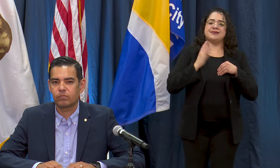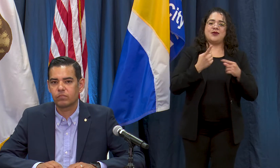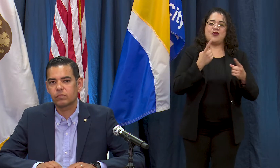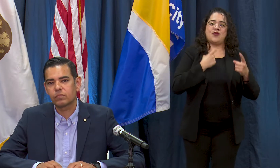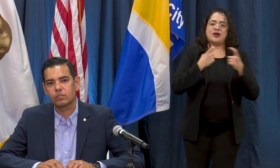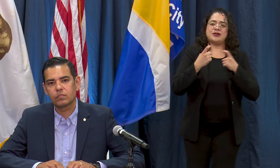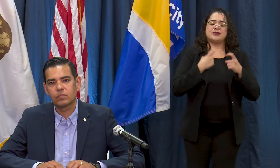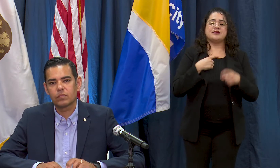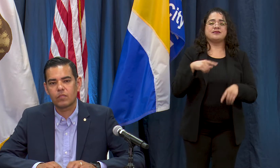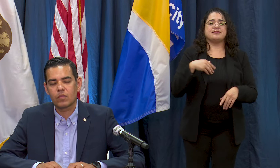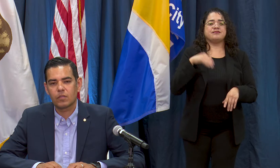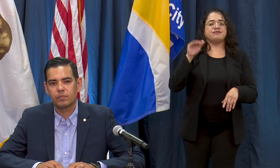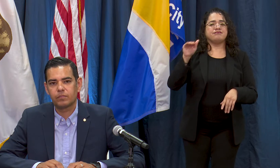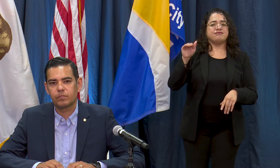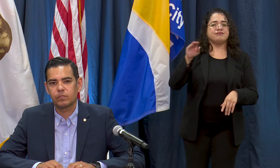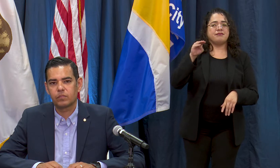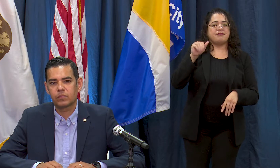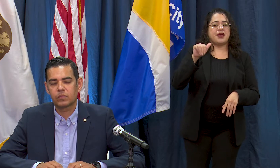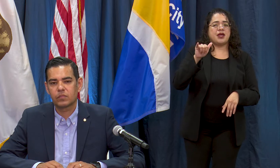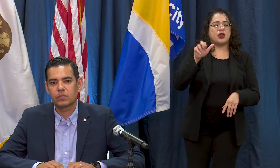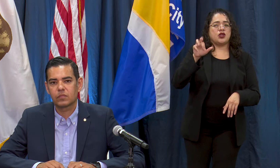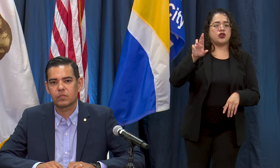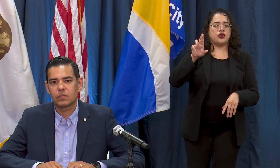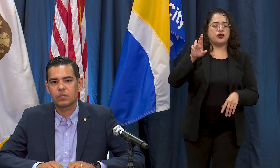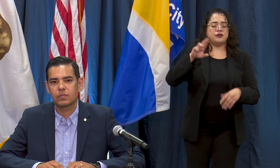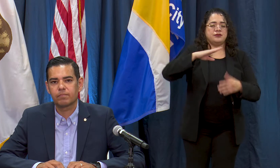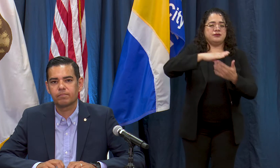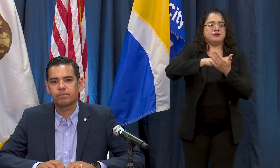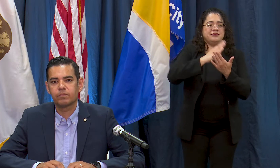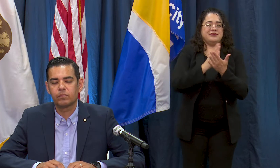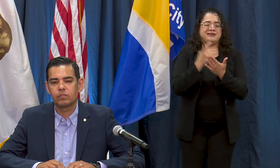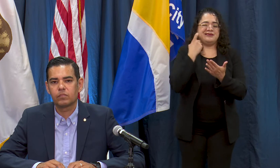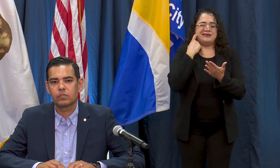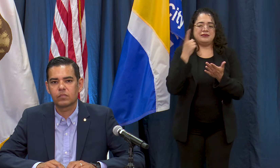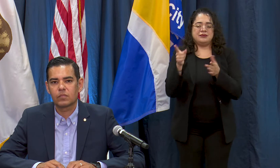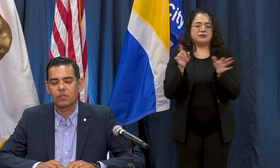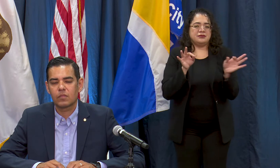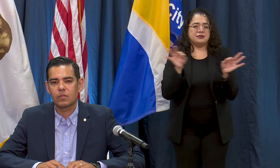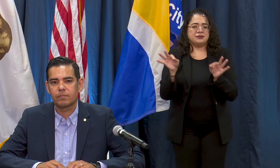question for the Mayor related to the budget talk, the budget information that